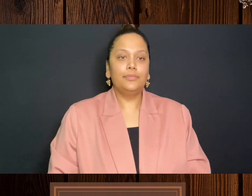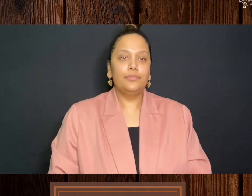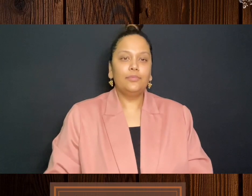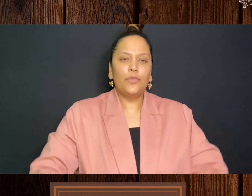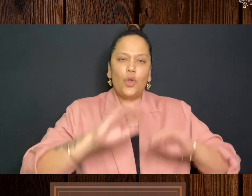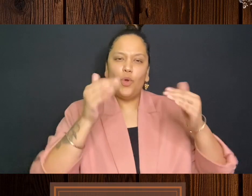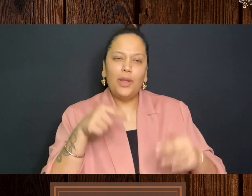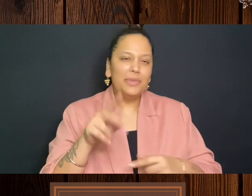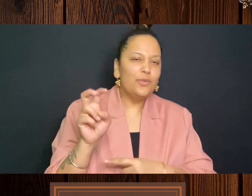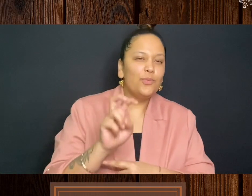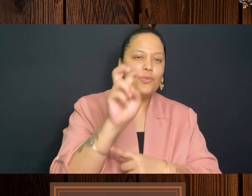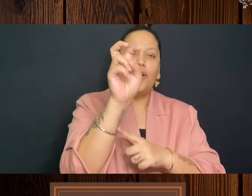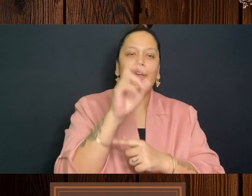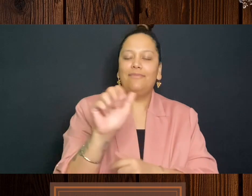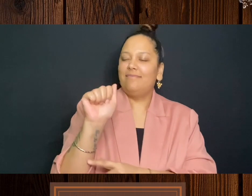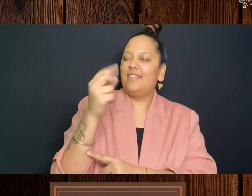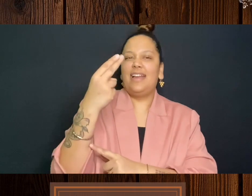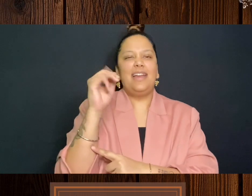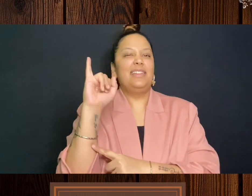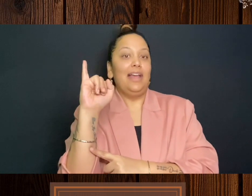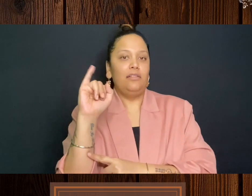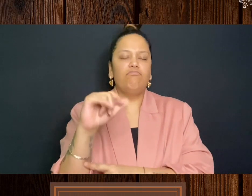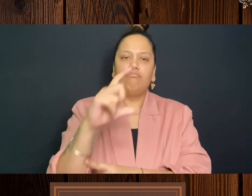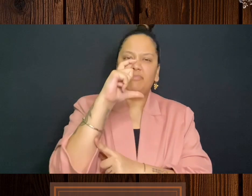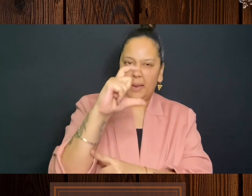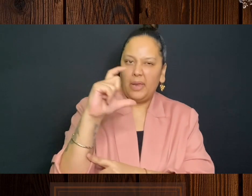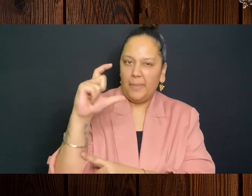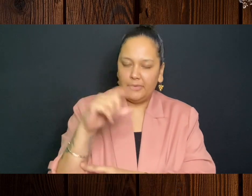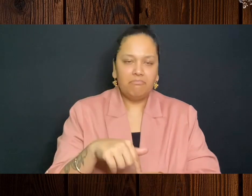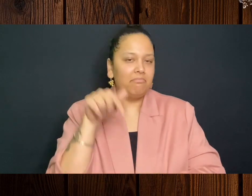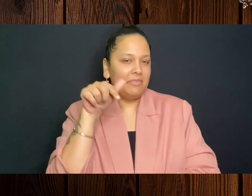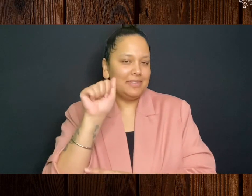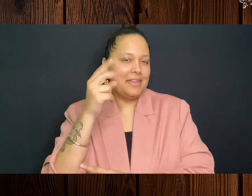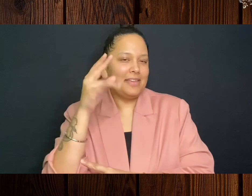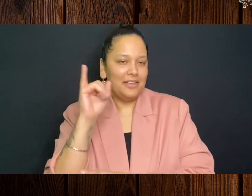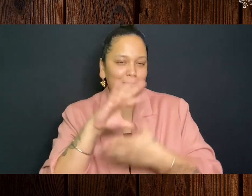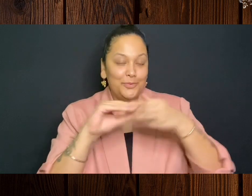Kejo Buchanan: Welcome, Traveller, to Folk Recovery: AHI. And here is AHI’s story